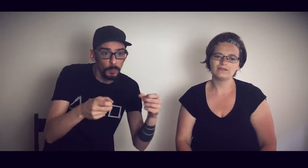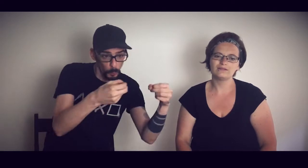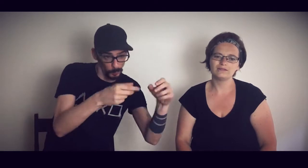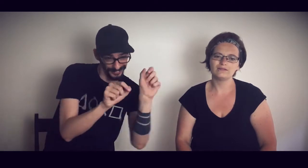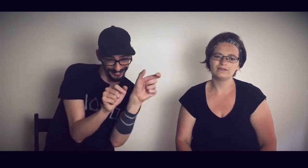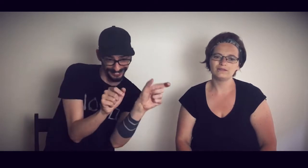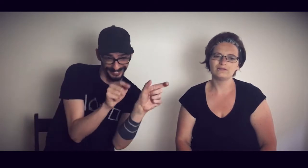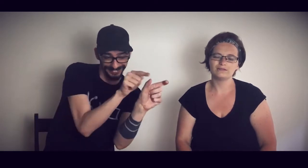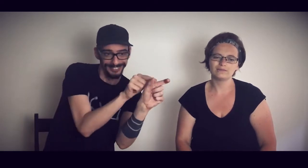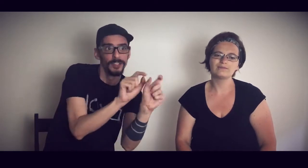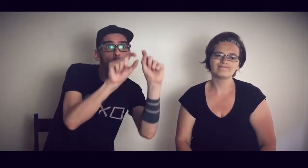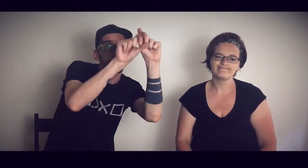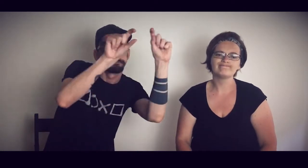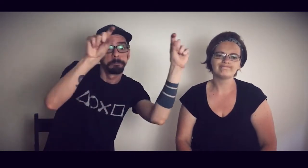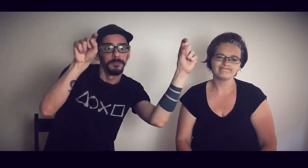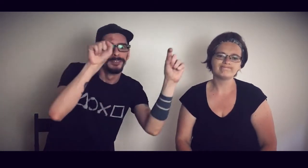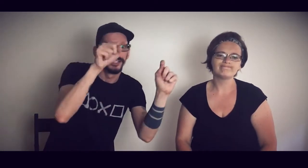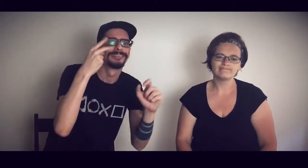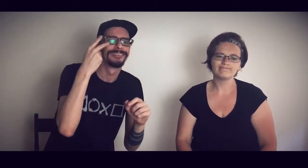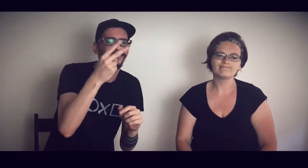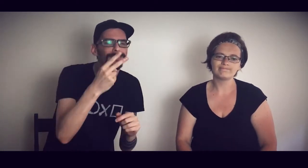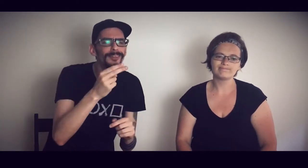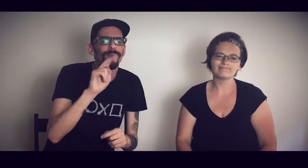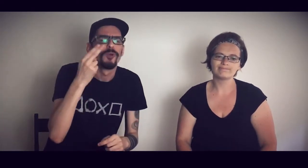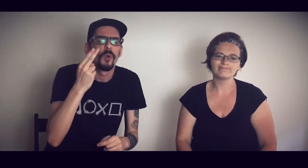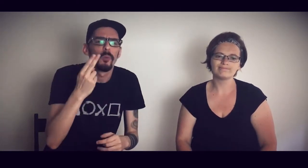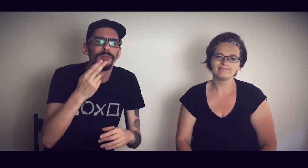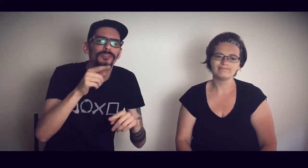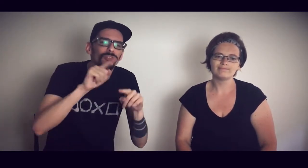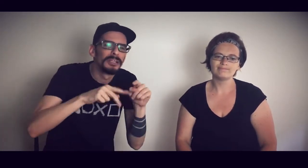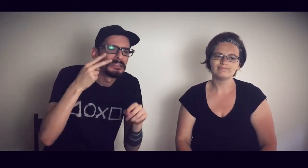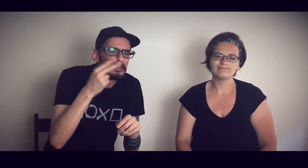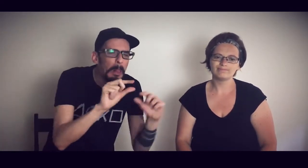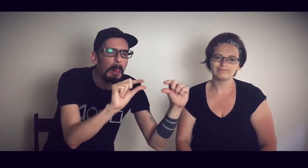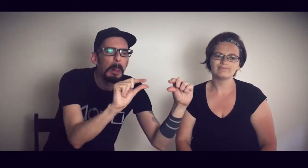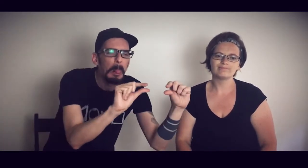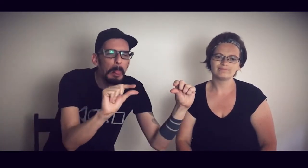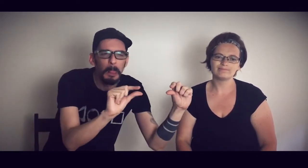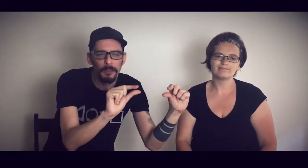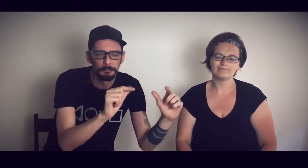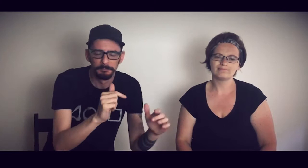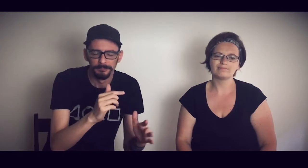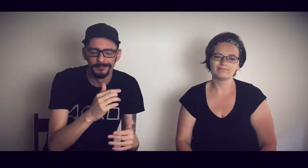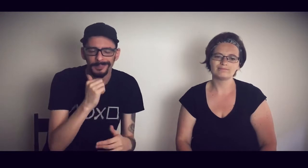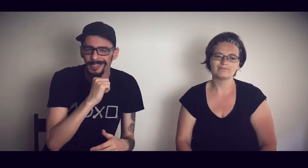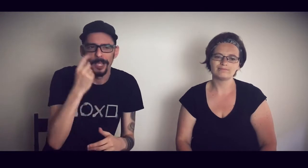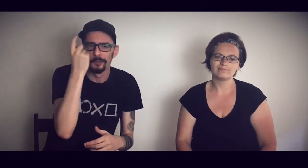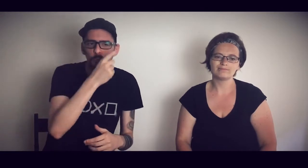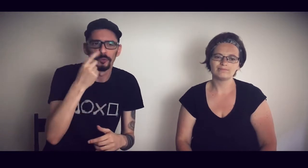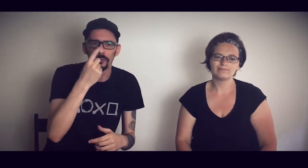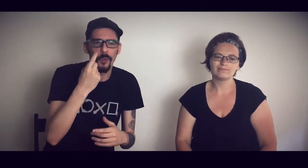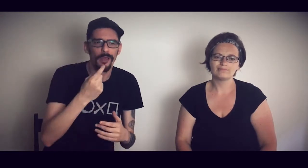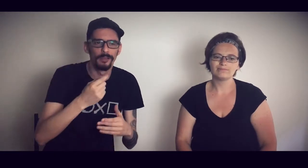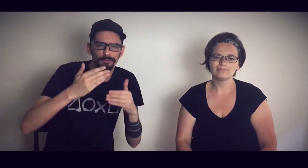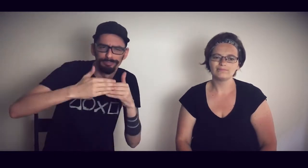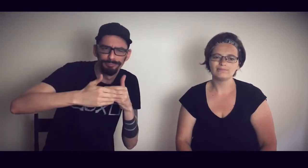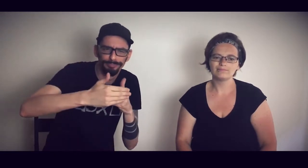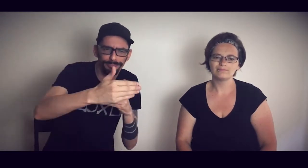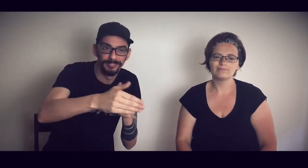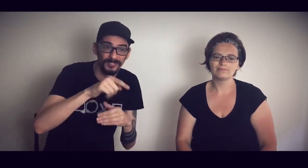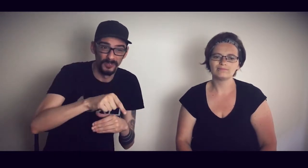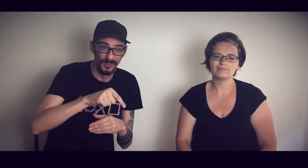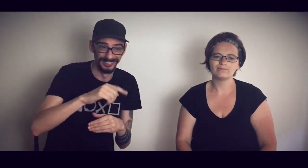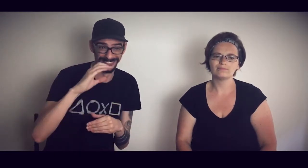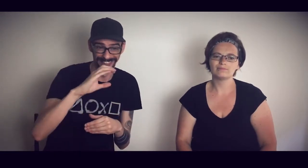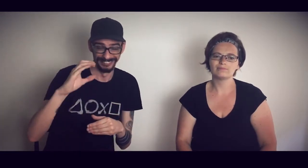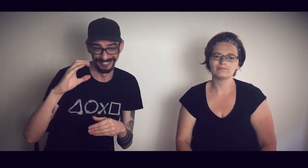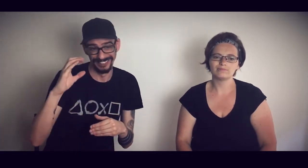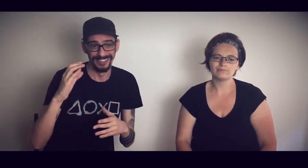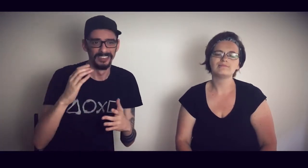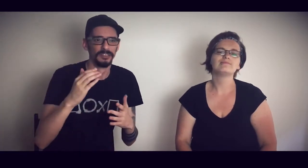The small subtitles can be seen on the left in the YouTube clip. It is difficult to read, so the same subtitles are enlarged again so that it can be read.